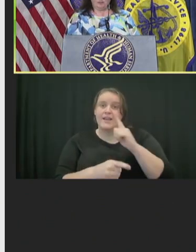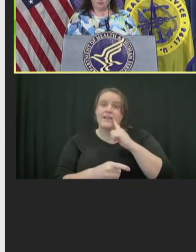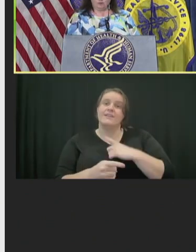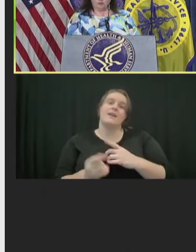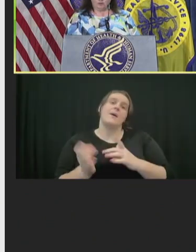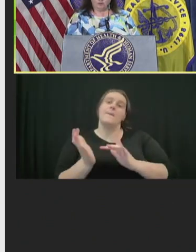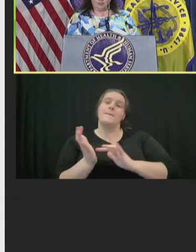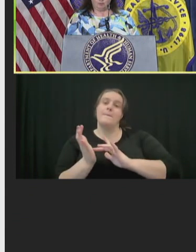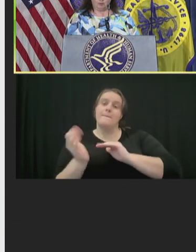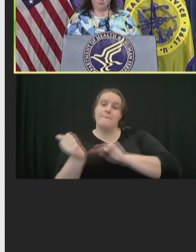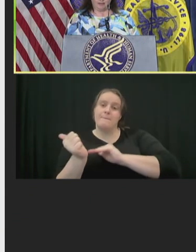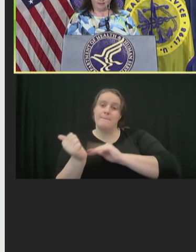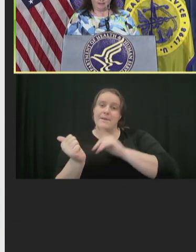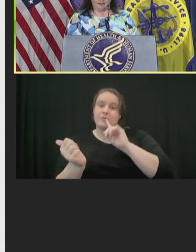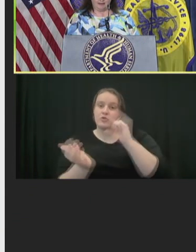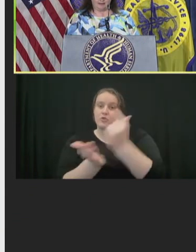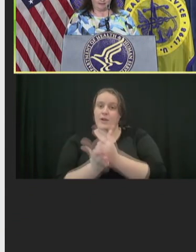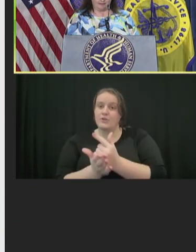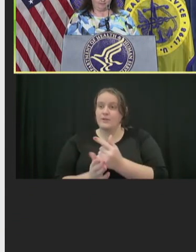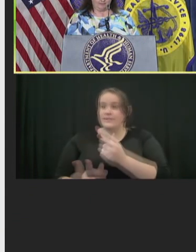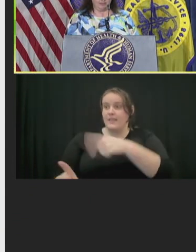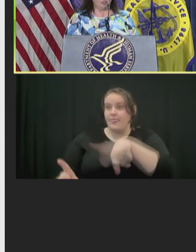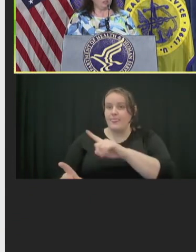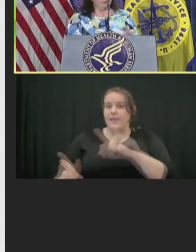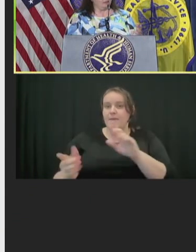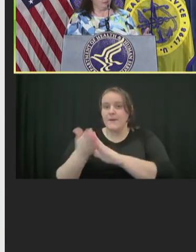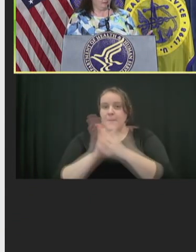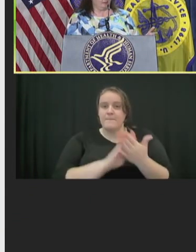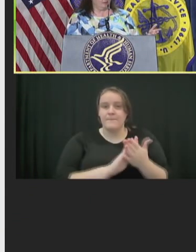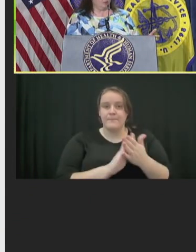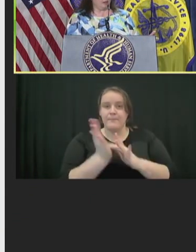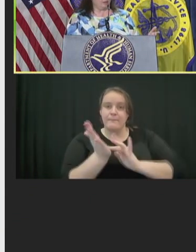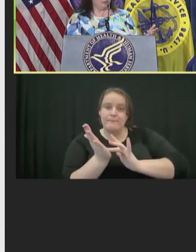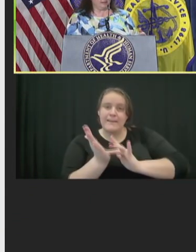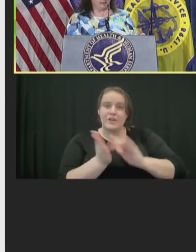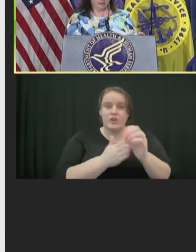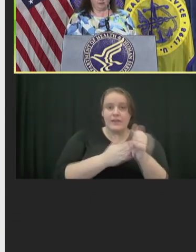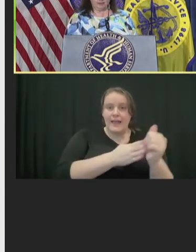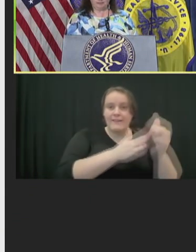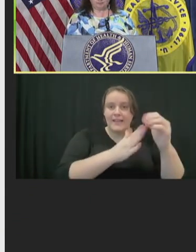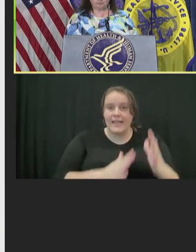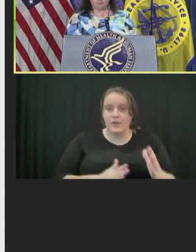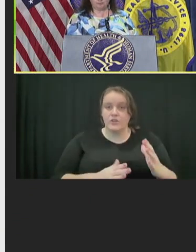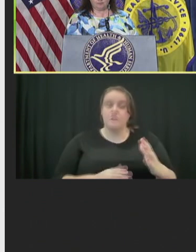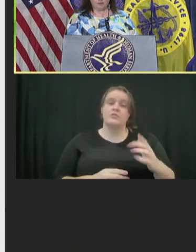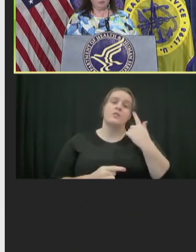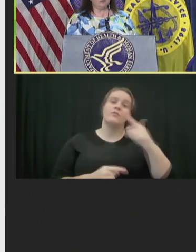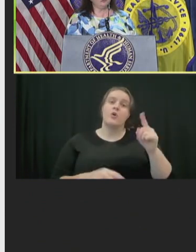they're used to promote vaccine initially among newcomers in Calgary, but it was so